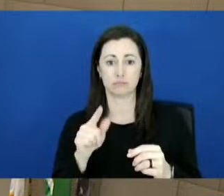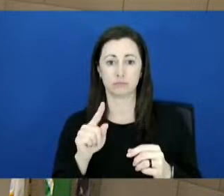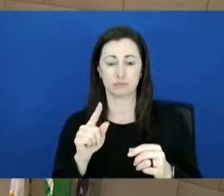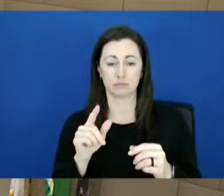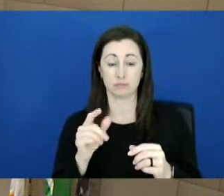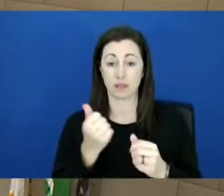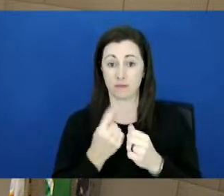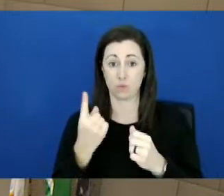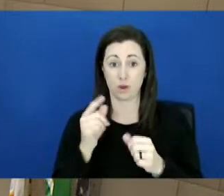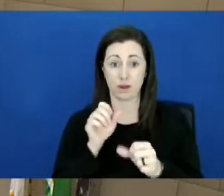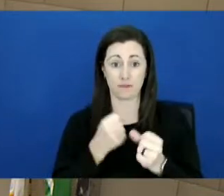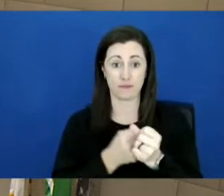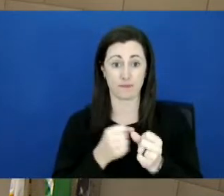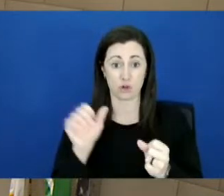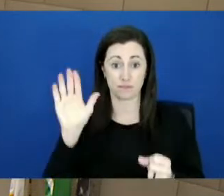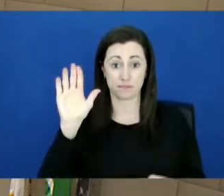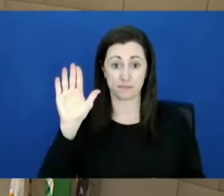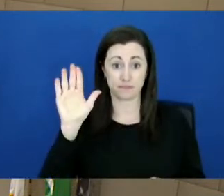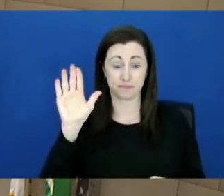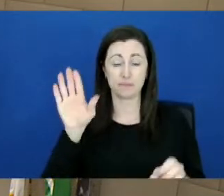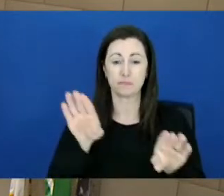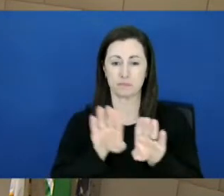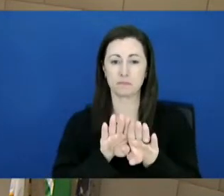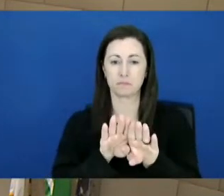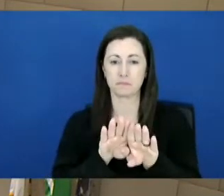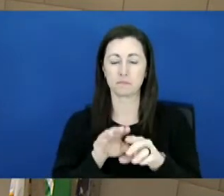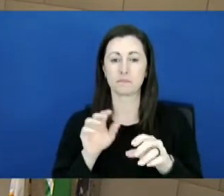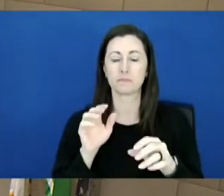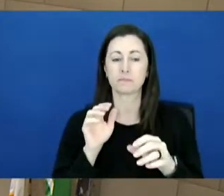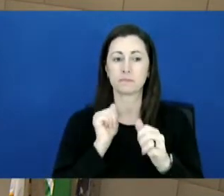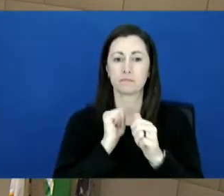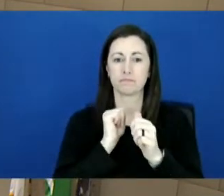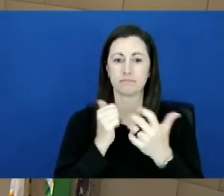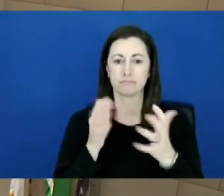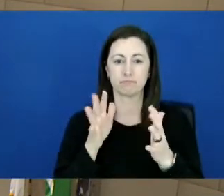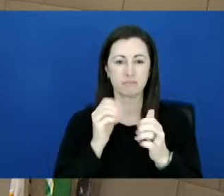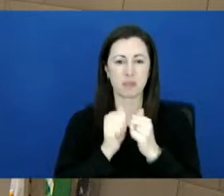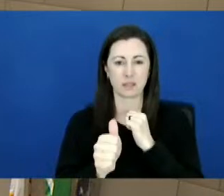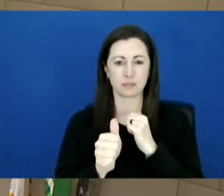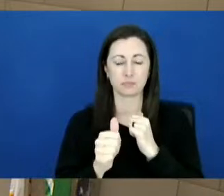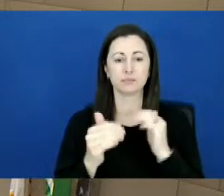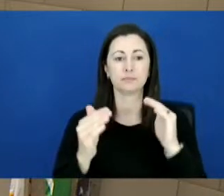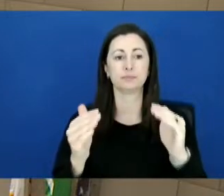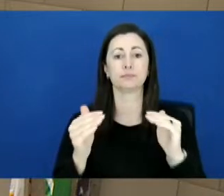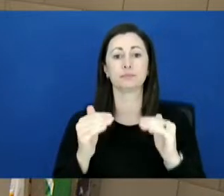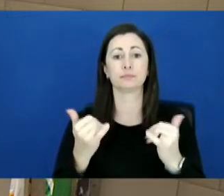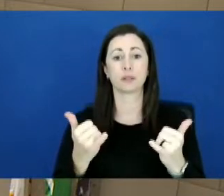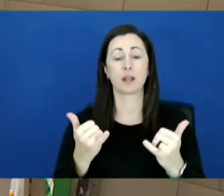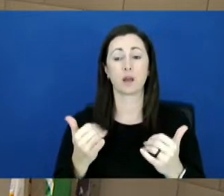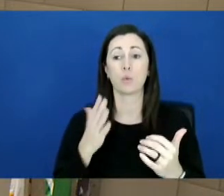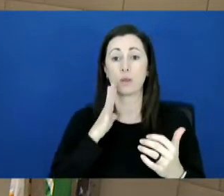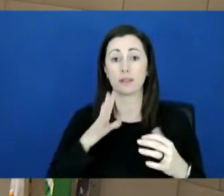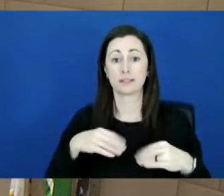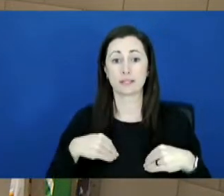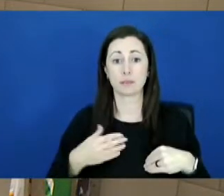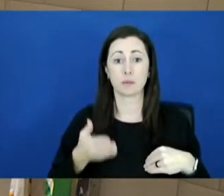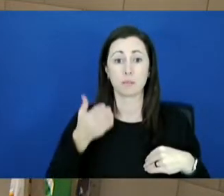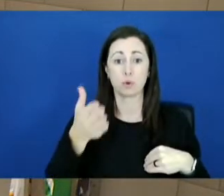FIRST. OKAY? ALL THOSE IN FAVOR, SAY AYE?